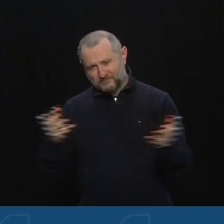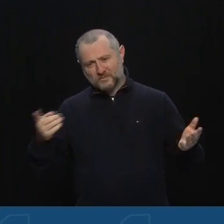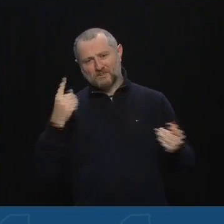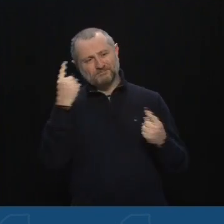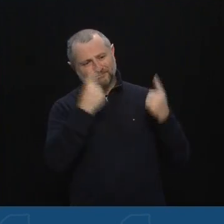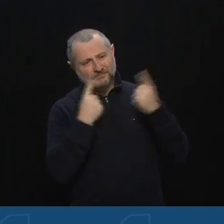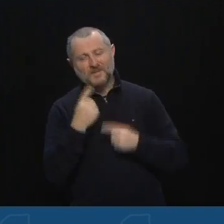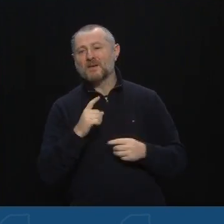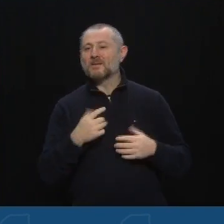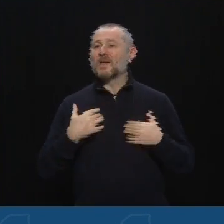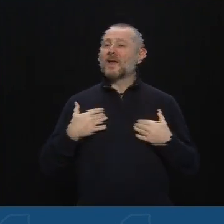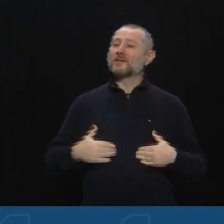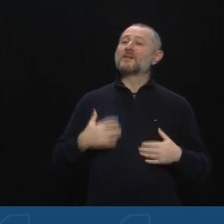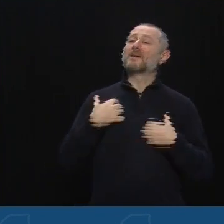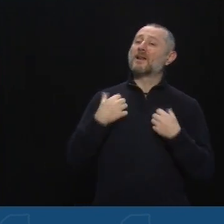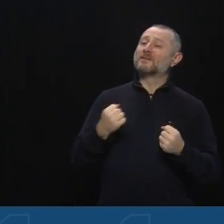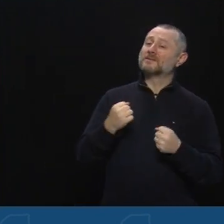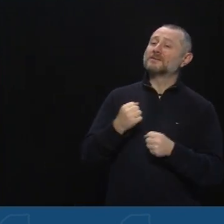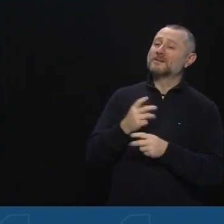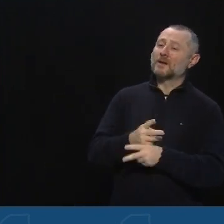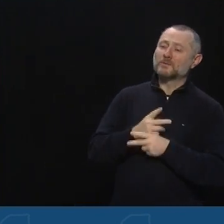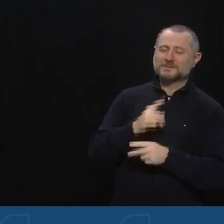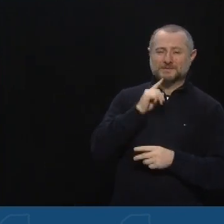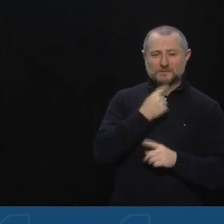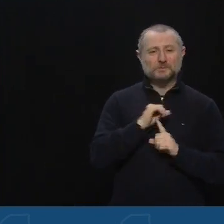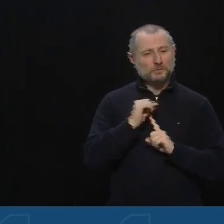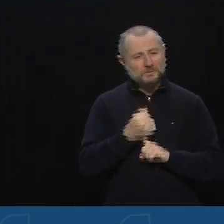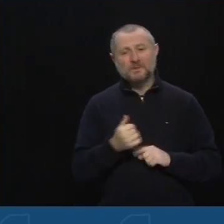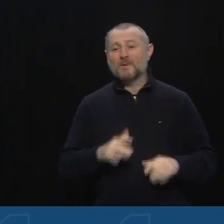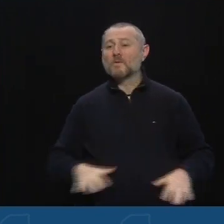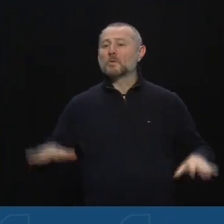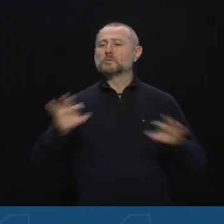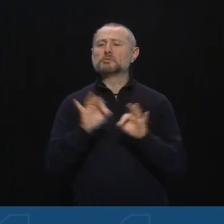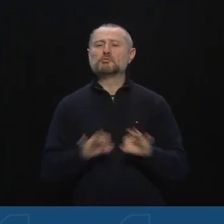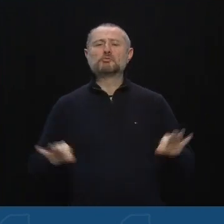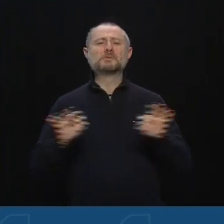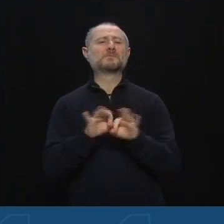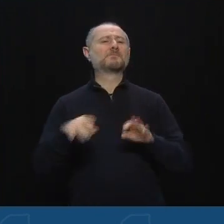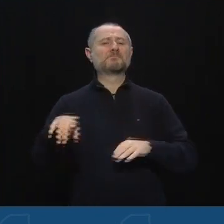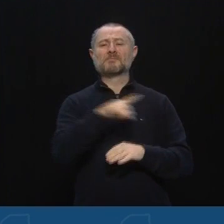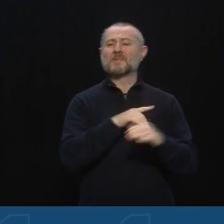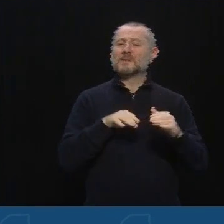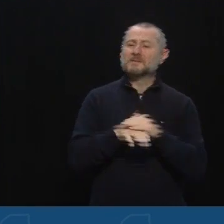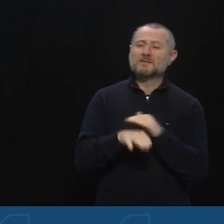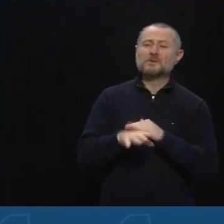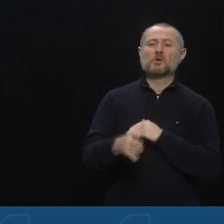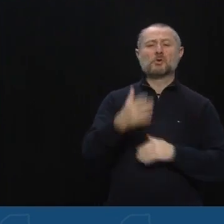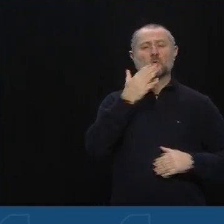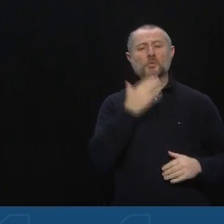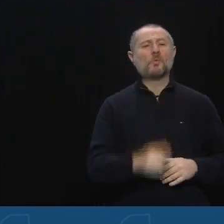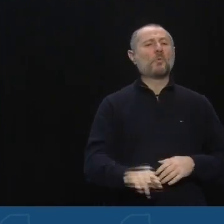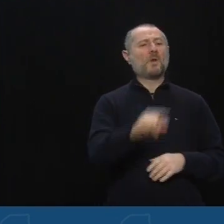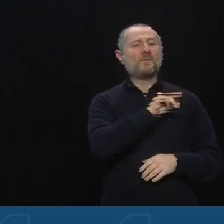PEOPLE TO KNOW THAT WE ARE TAKING THIS VERY SERIOUSLY. AND WE HAVE TO MAKE SHU URE THAT WE UNDERSTAND THAT EVERYONE